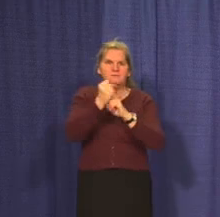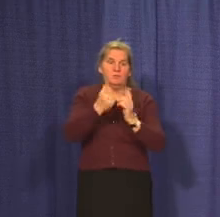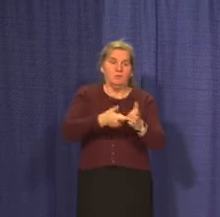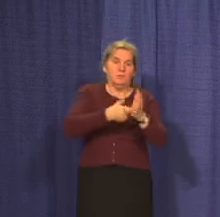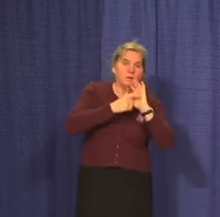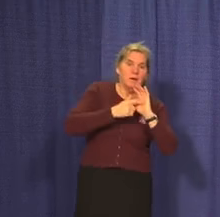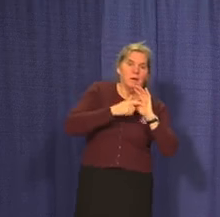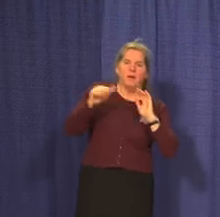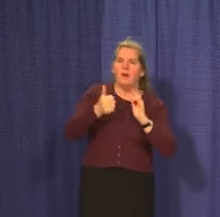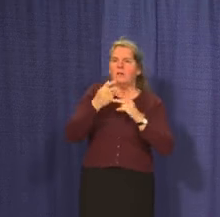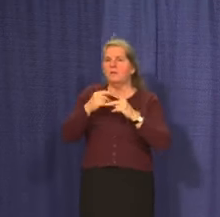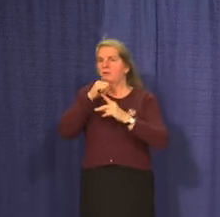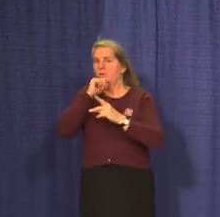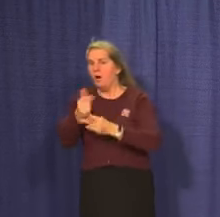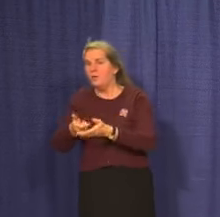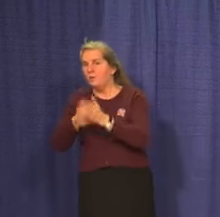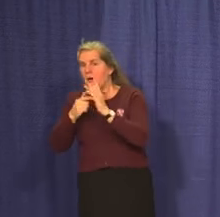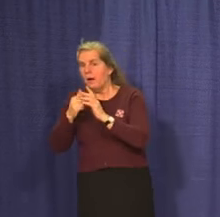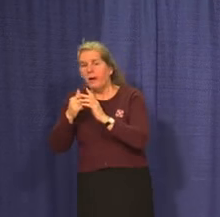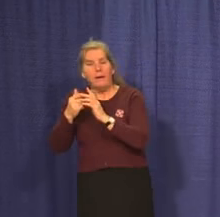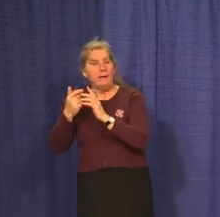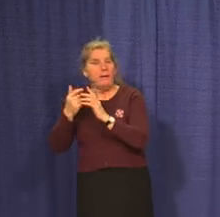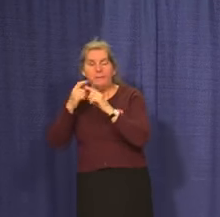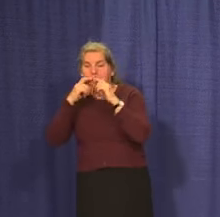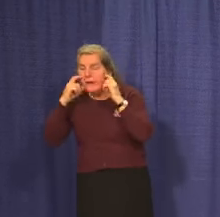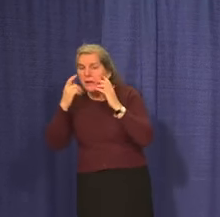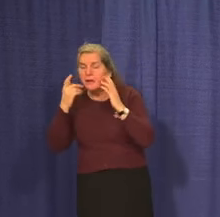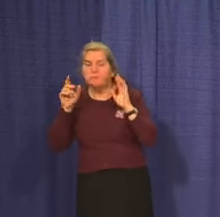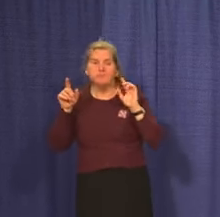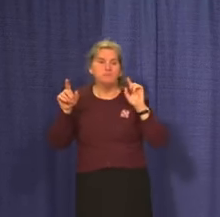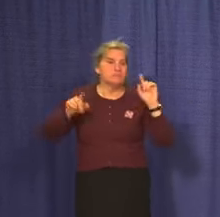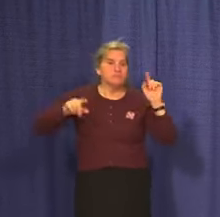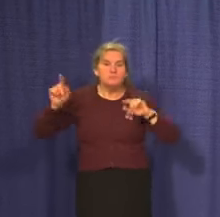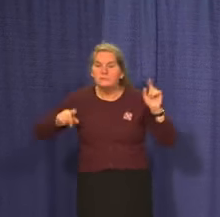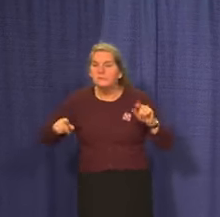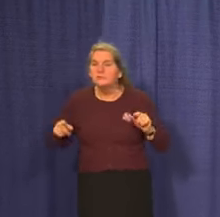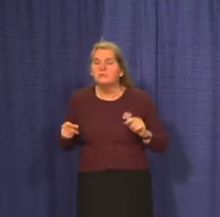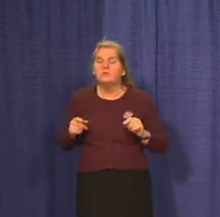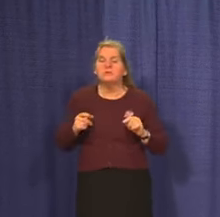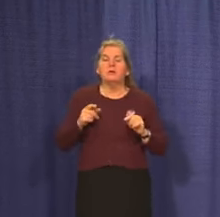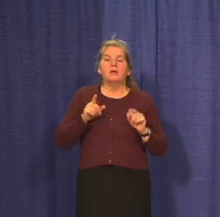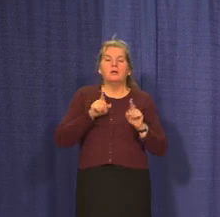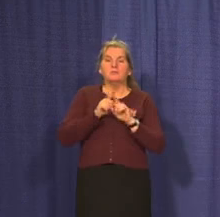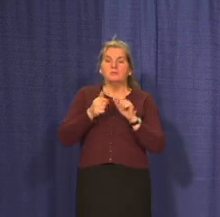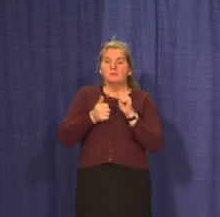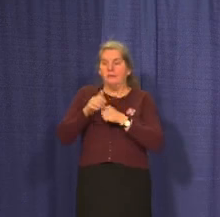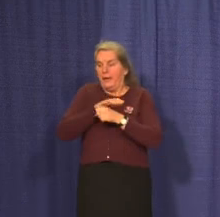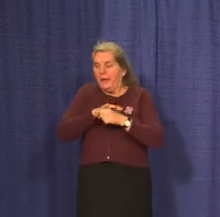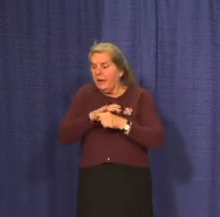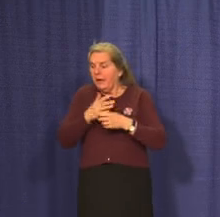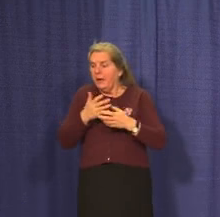THERE ARE IMPORTANT ASPECTS OF WHICH JURISDICTION ARE WE TALKING ABOUT?